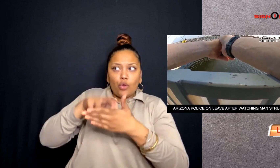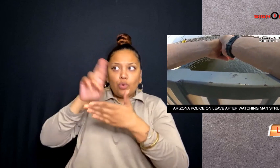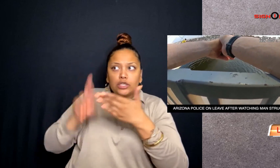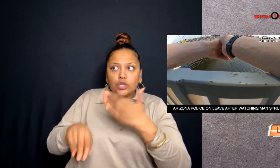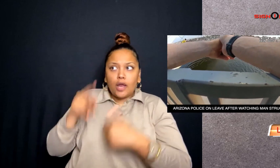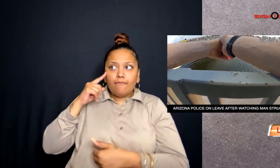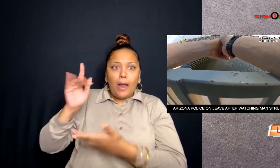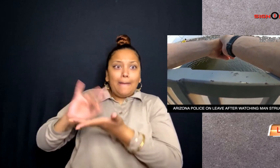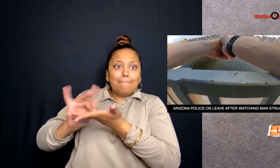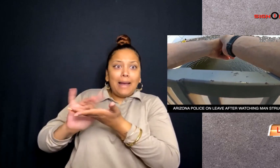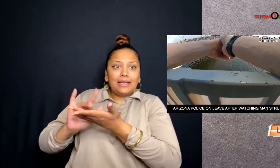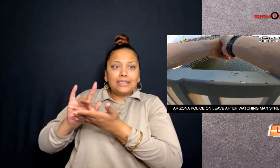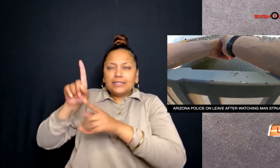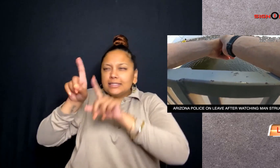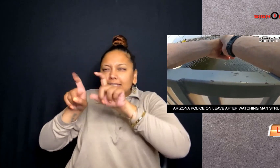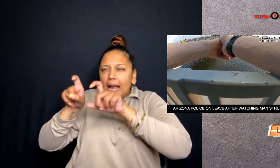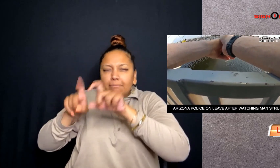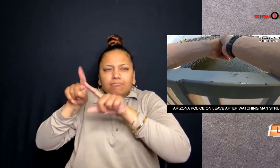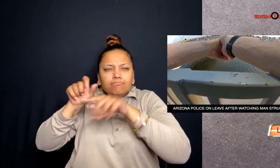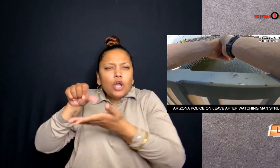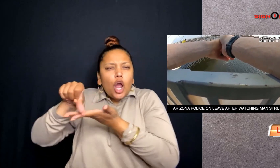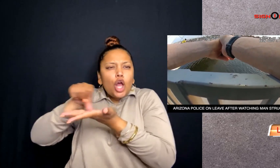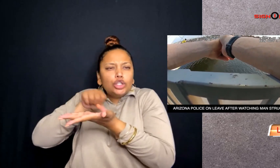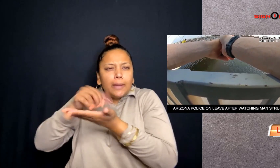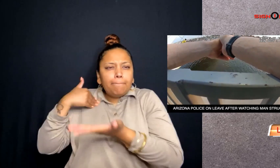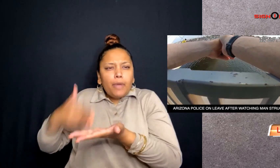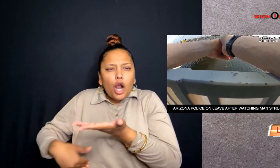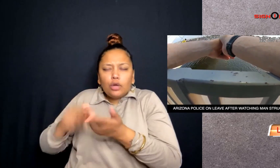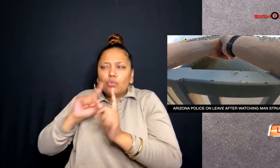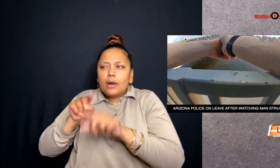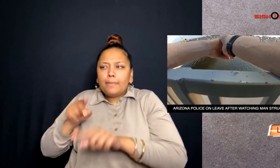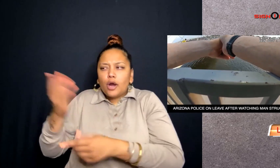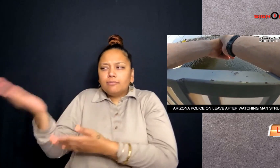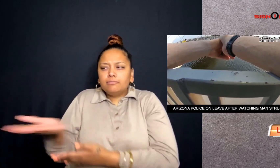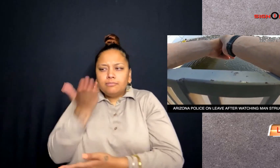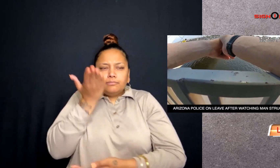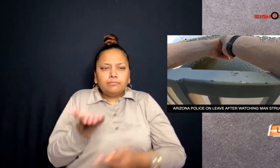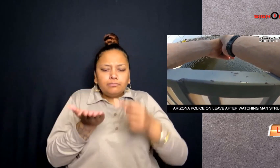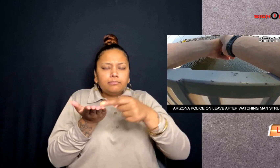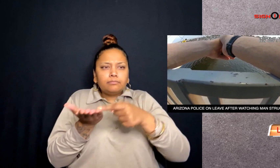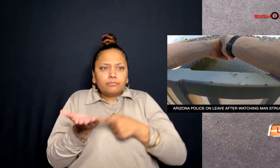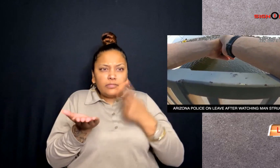to take several weeks while investigators await the results of the medical examiner's